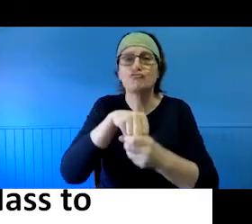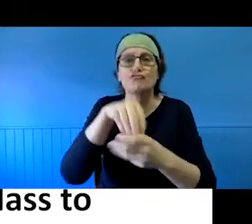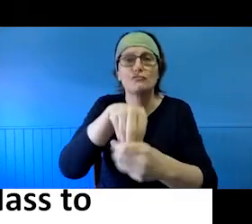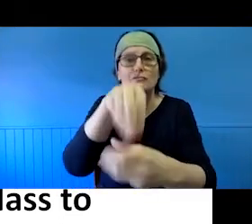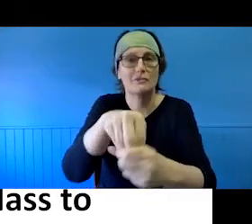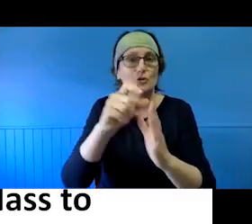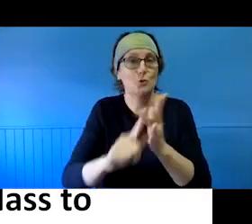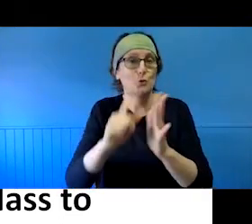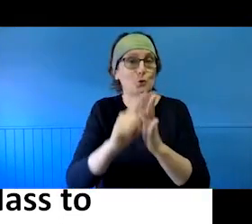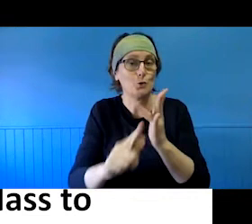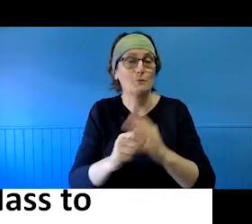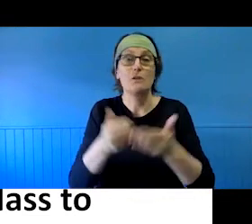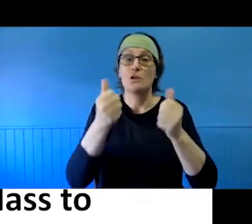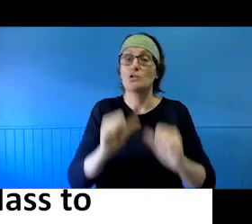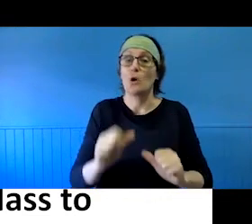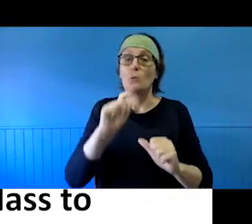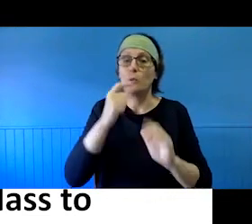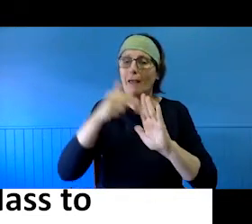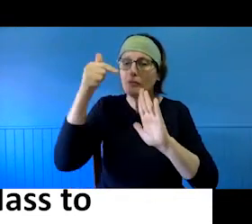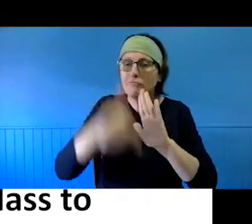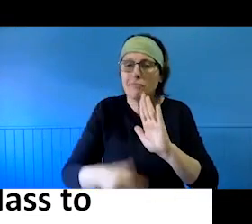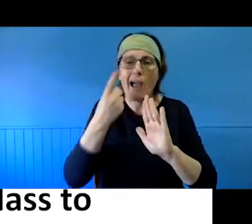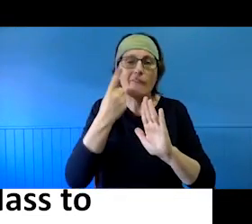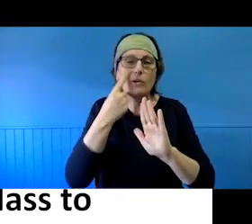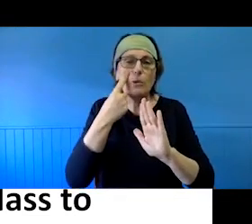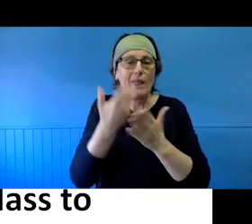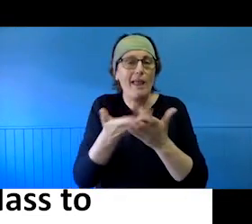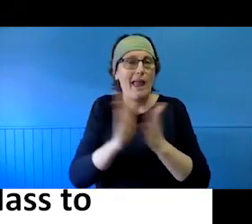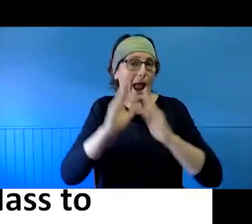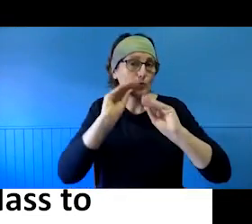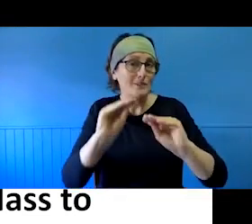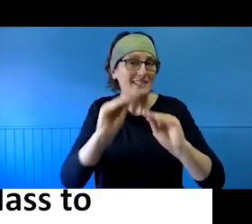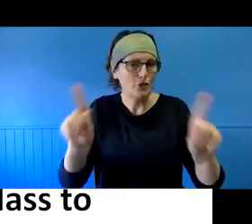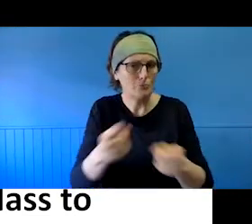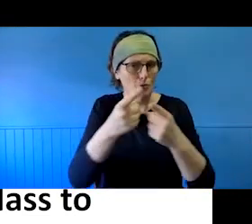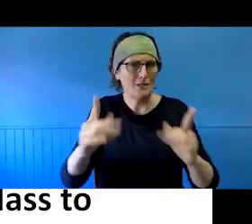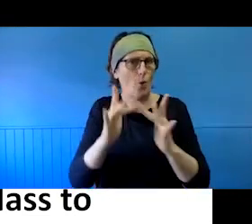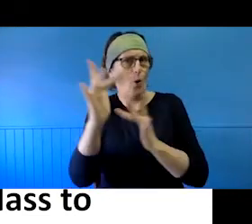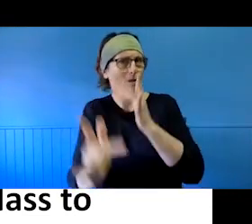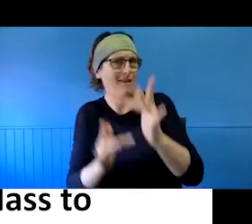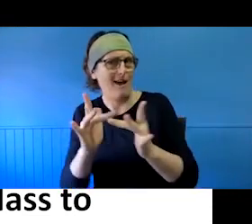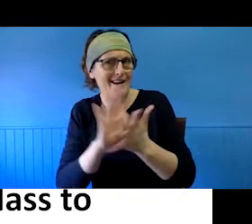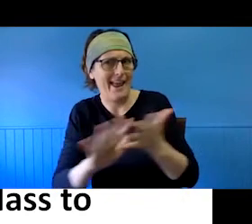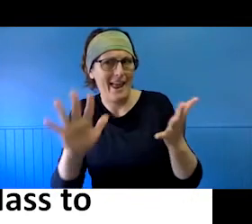that in mind, let's take a little bit of a deep dive into how to teach music online.